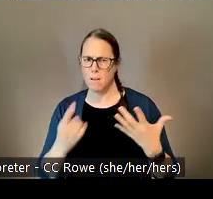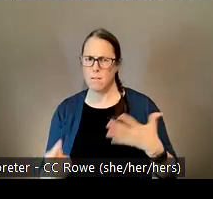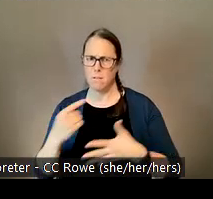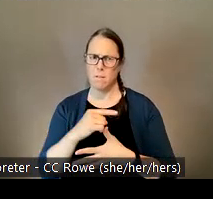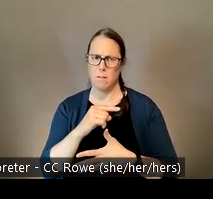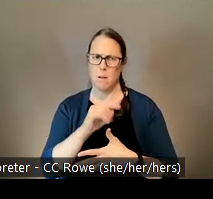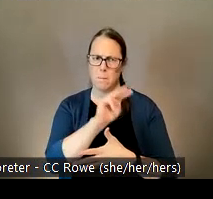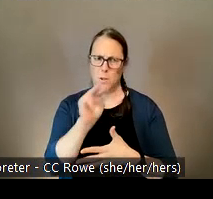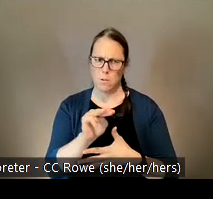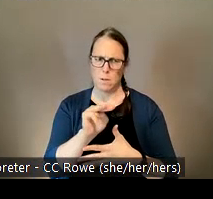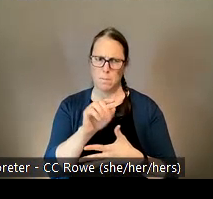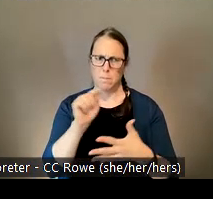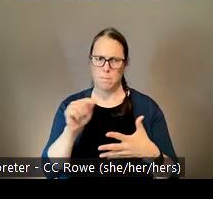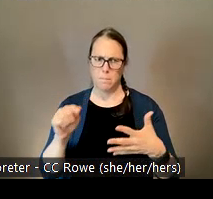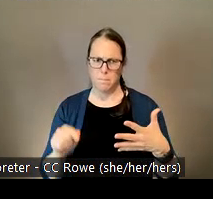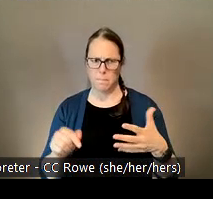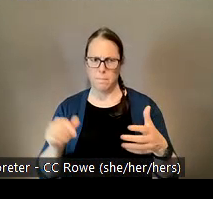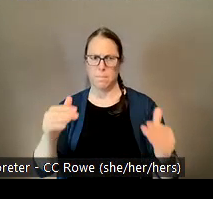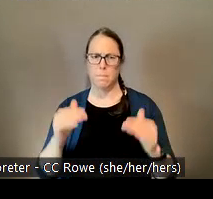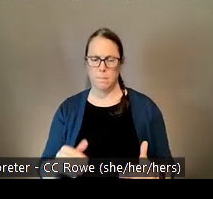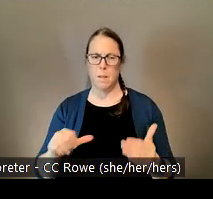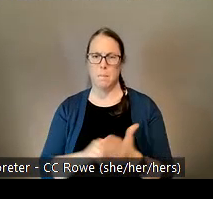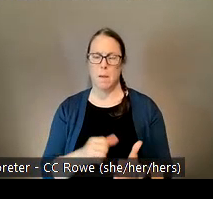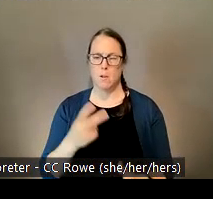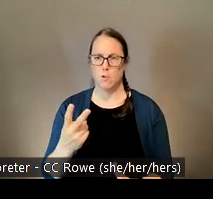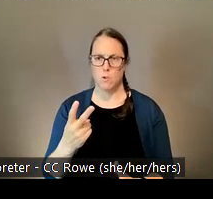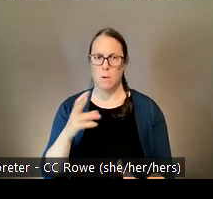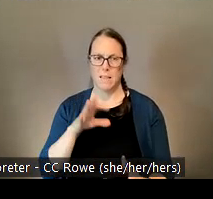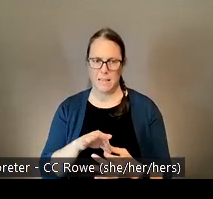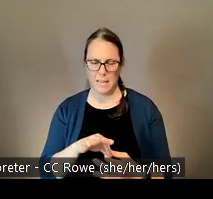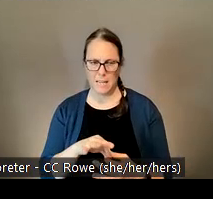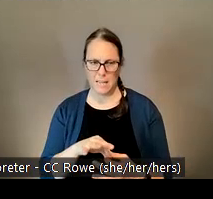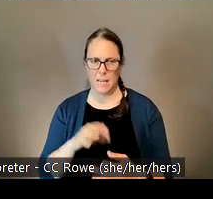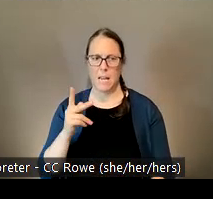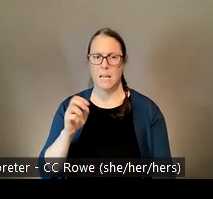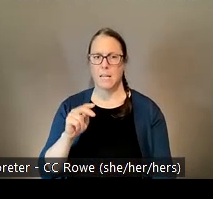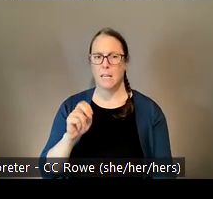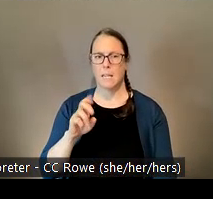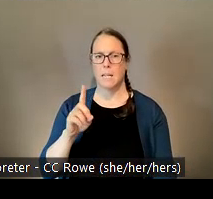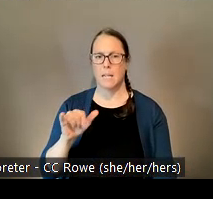bullet theaters, out of page two. In page two, page one, link page two. Kennedy Center access, for more information